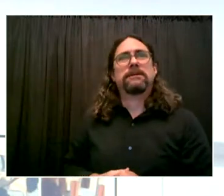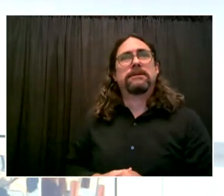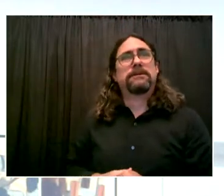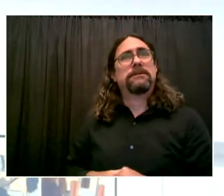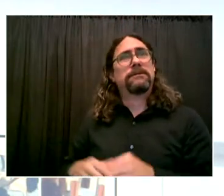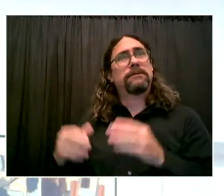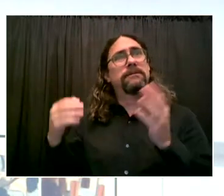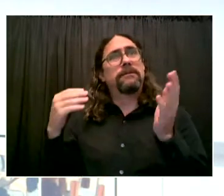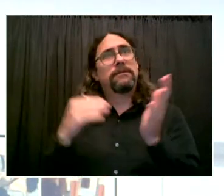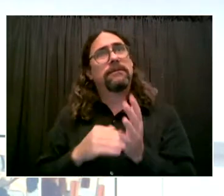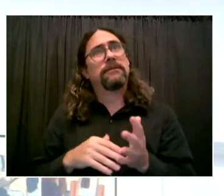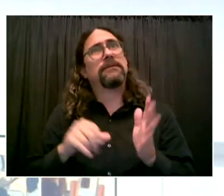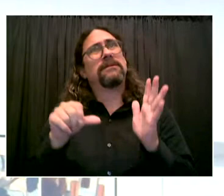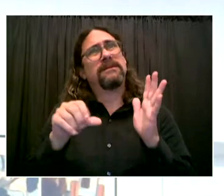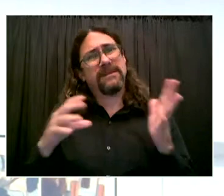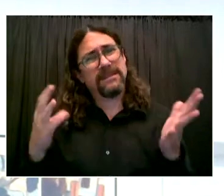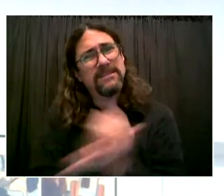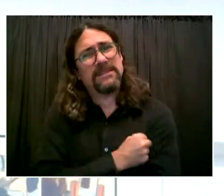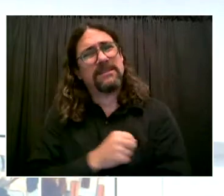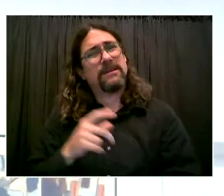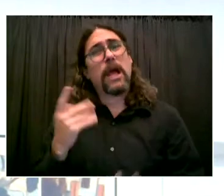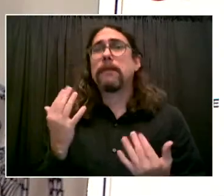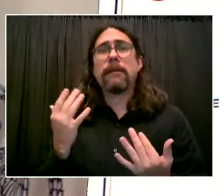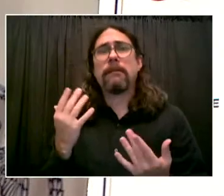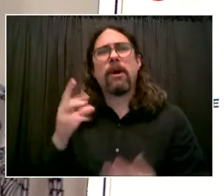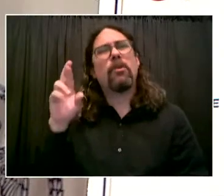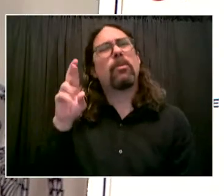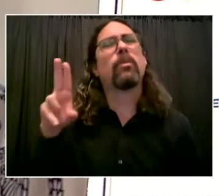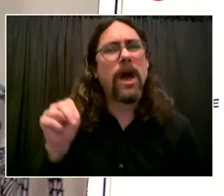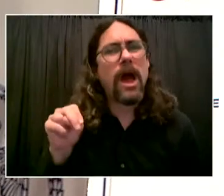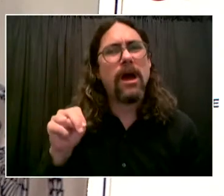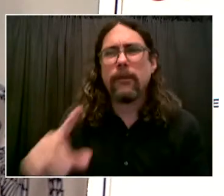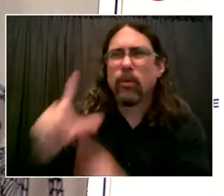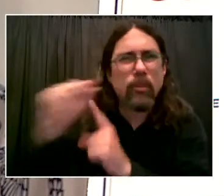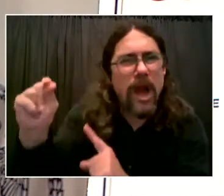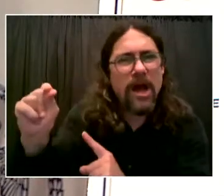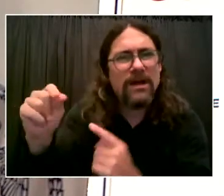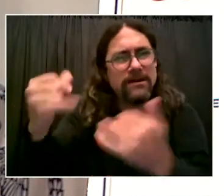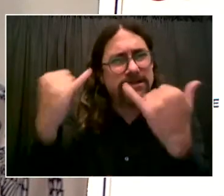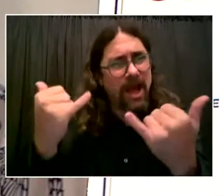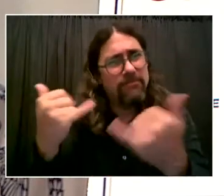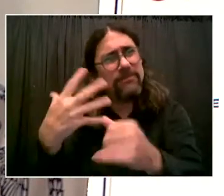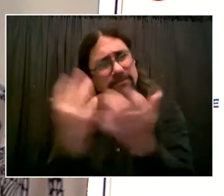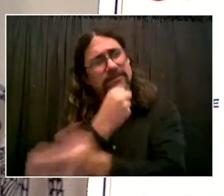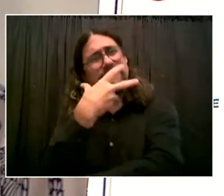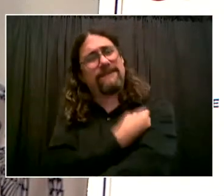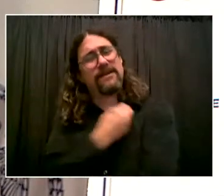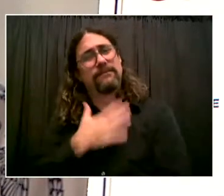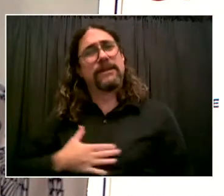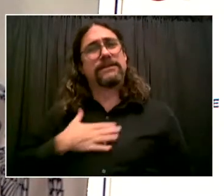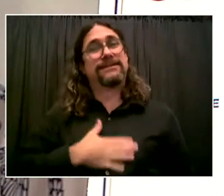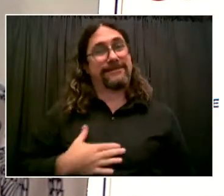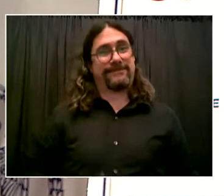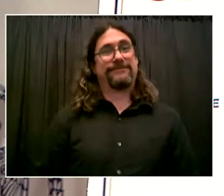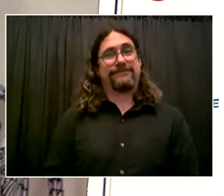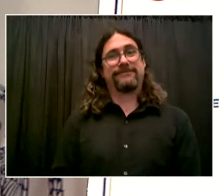MANY TIMES RUN, NOT WALK TOWARDS VACCINATION